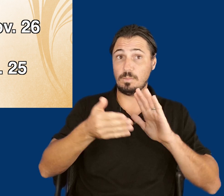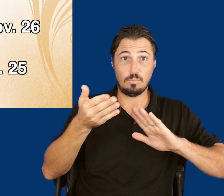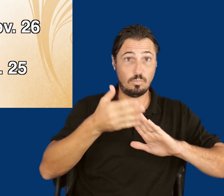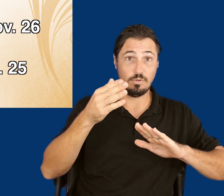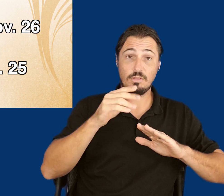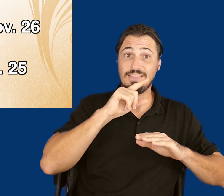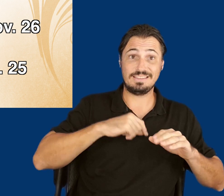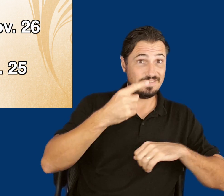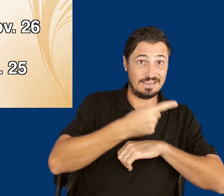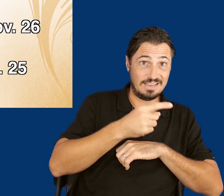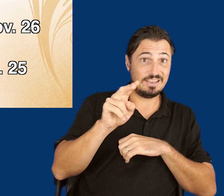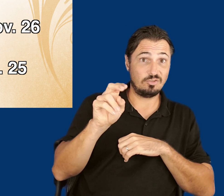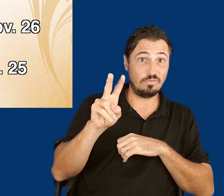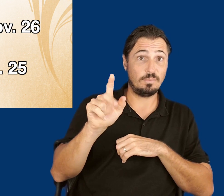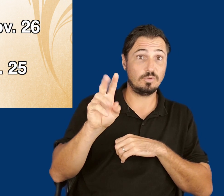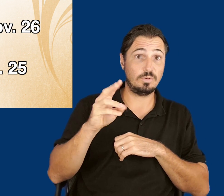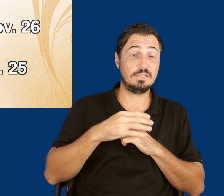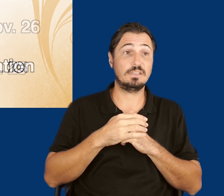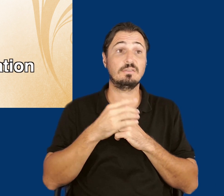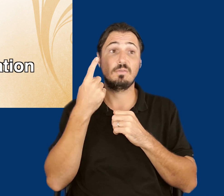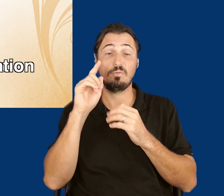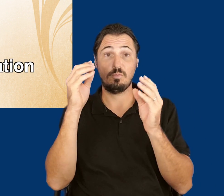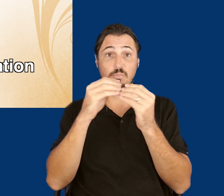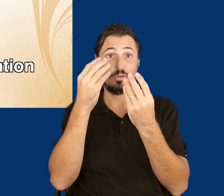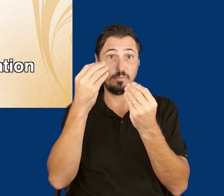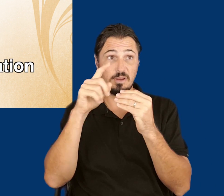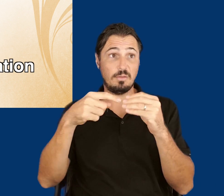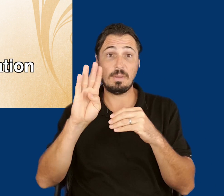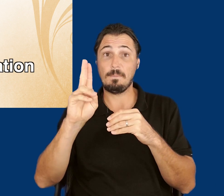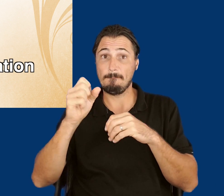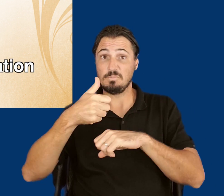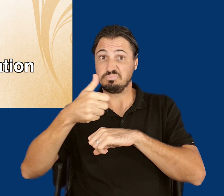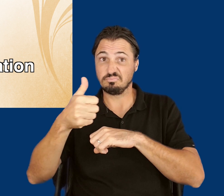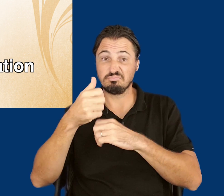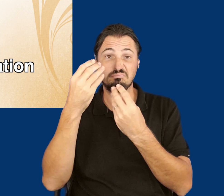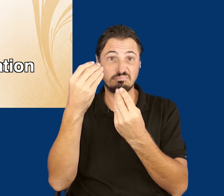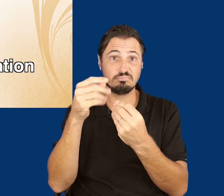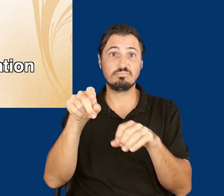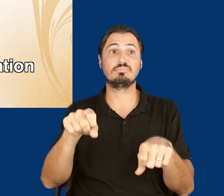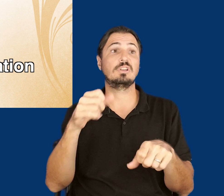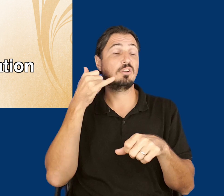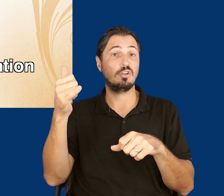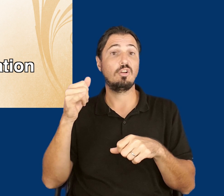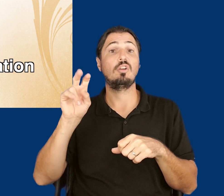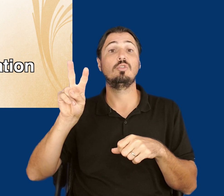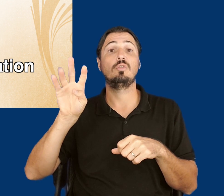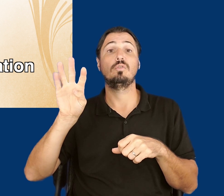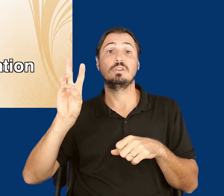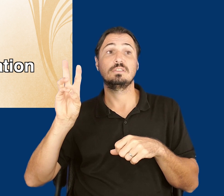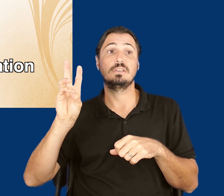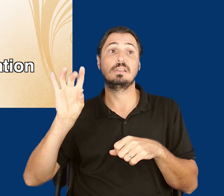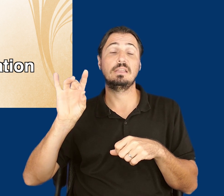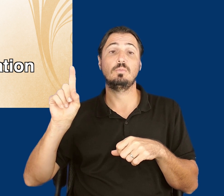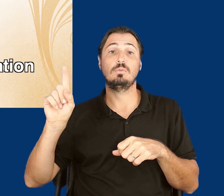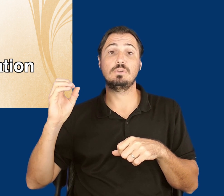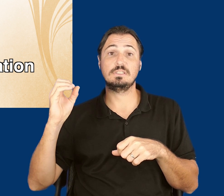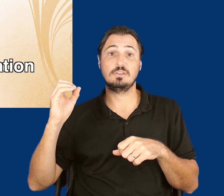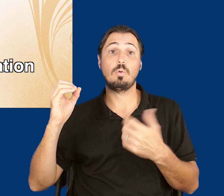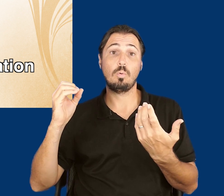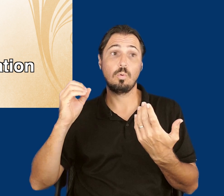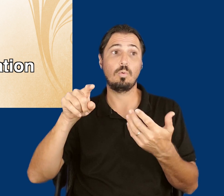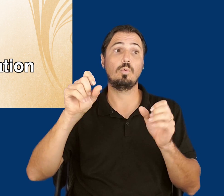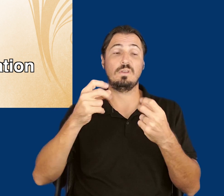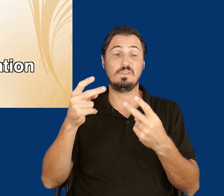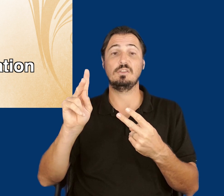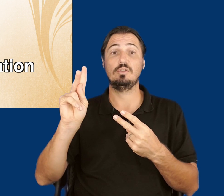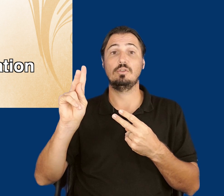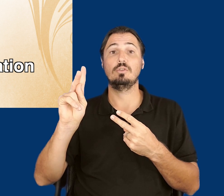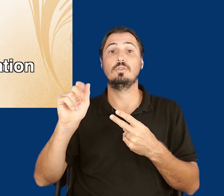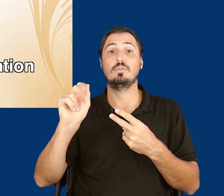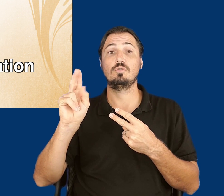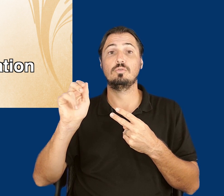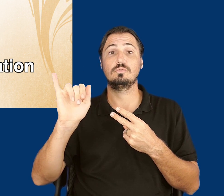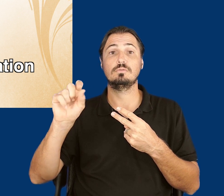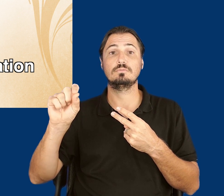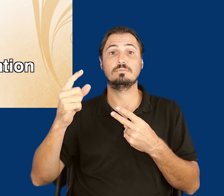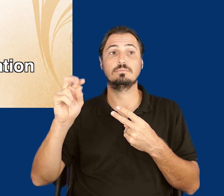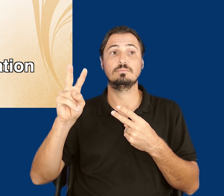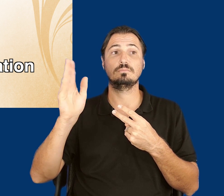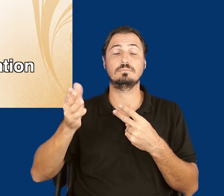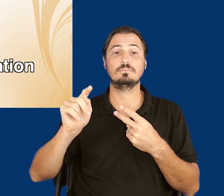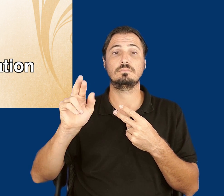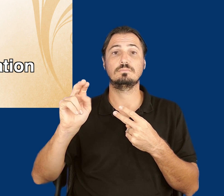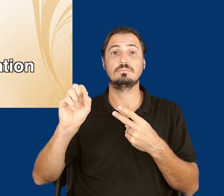For the most up-to-date information on bus transportation, please call the Kaua‘i Bus at 246-8110, or visit the Transportation Agency’s website at kauai.gov/transportation